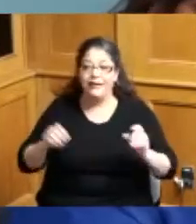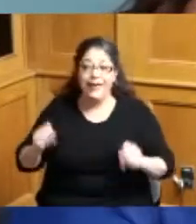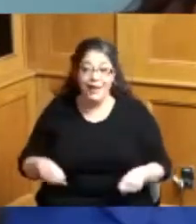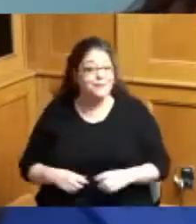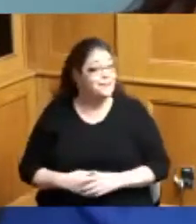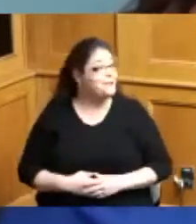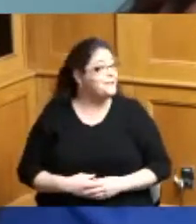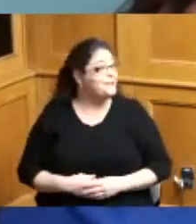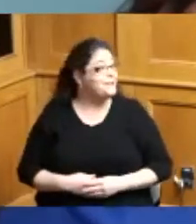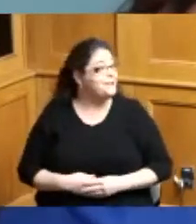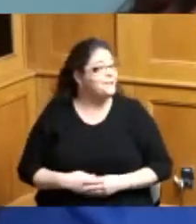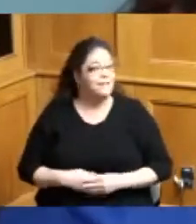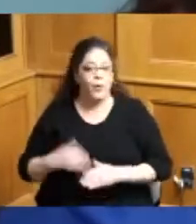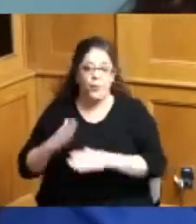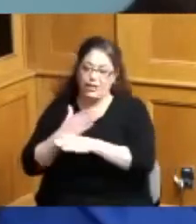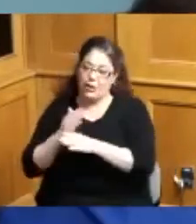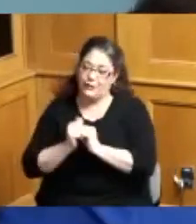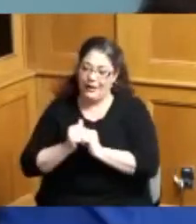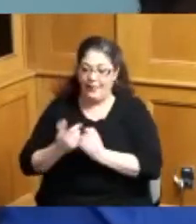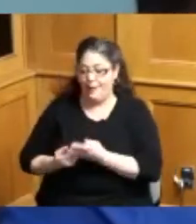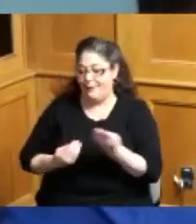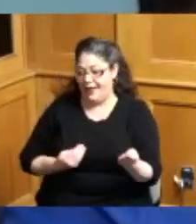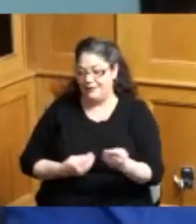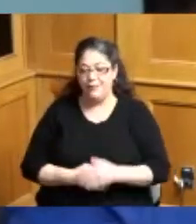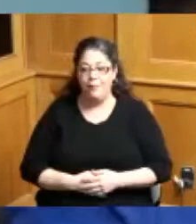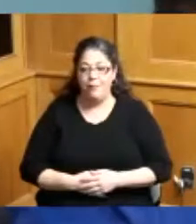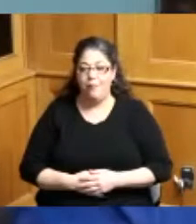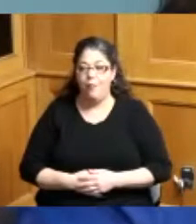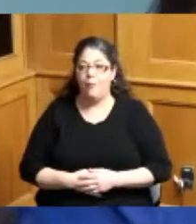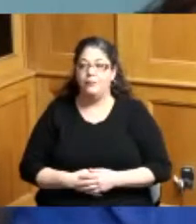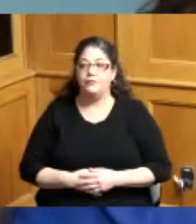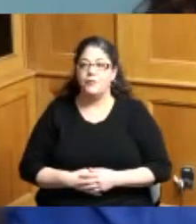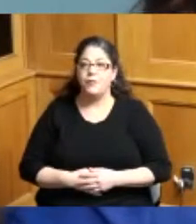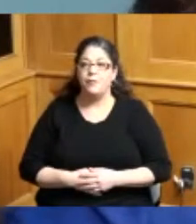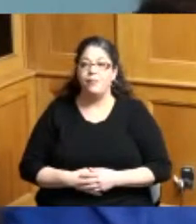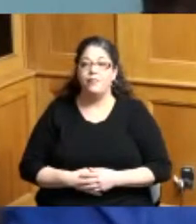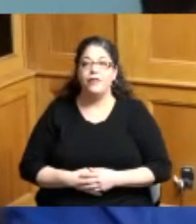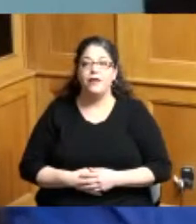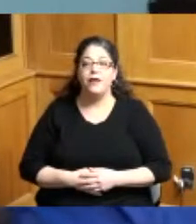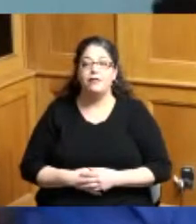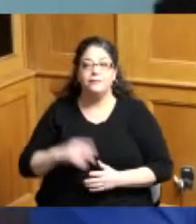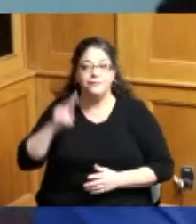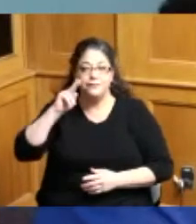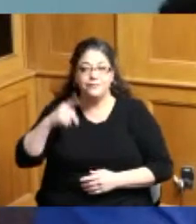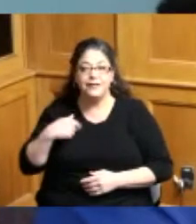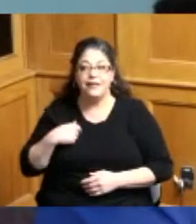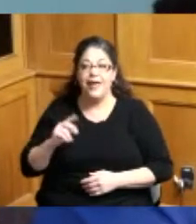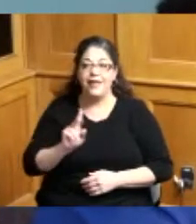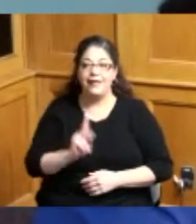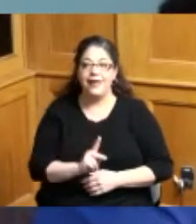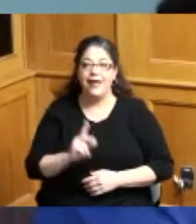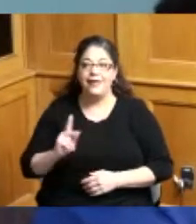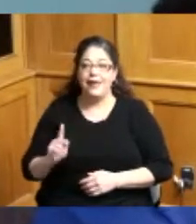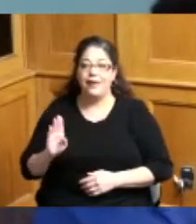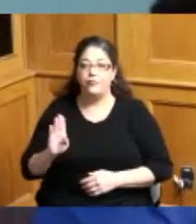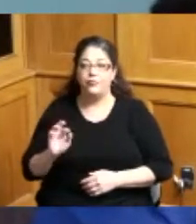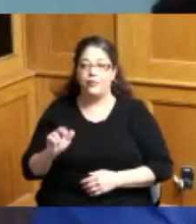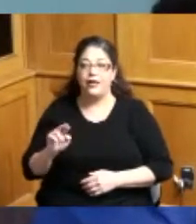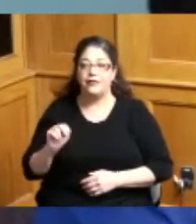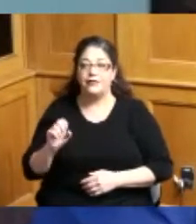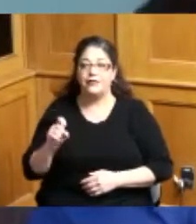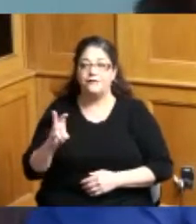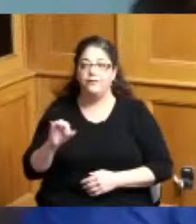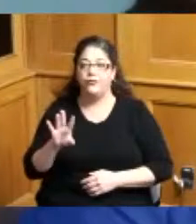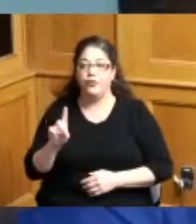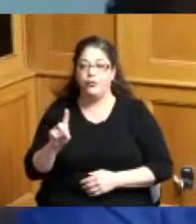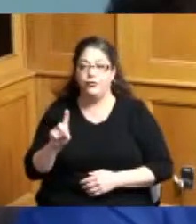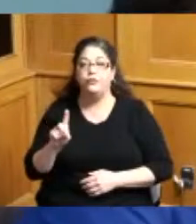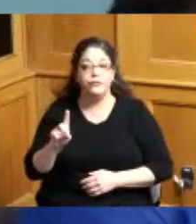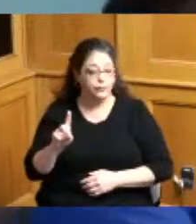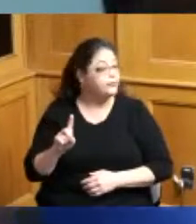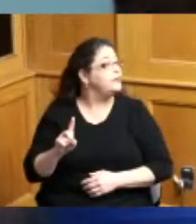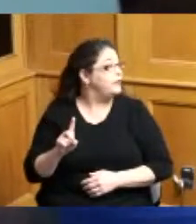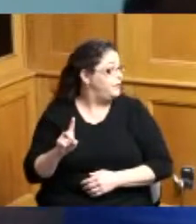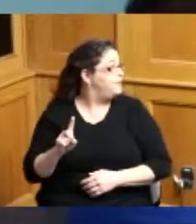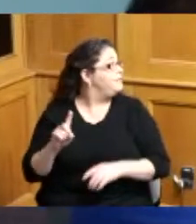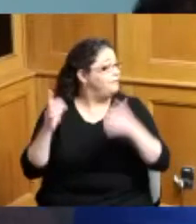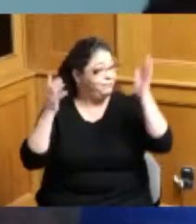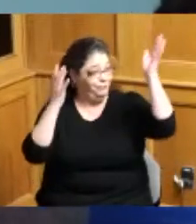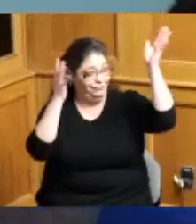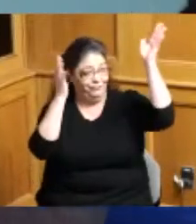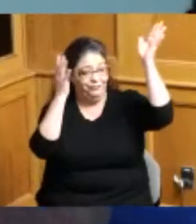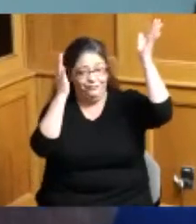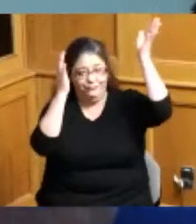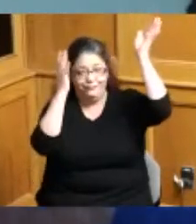so we'll make sure I'll pass it to you I have to read my part I would like to next is KK Bransford